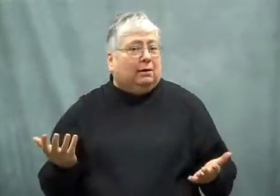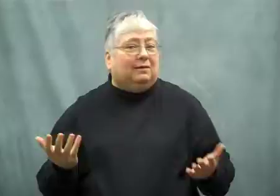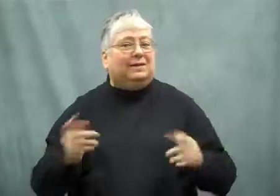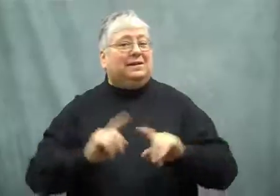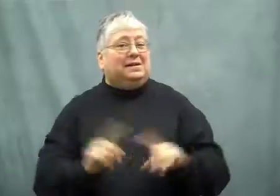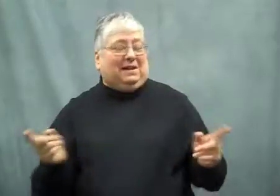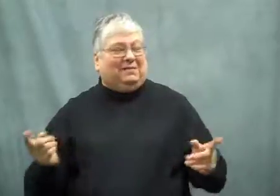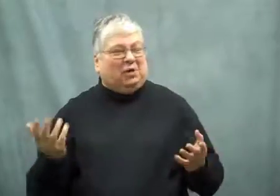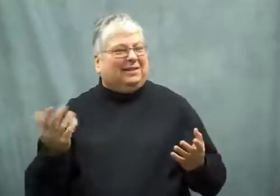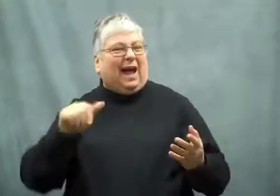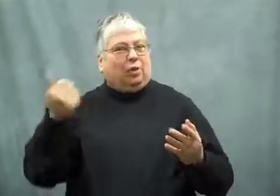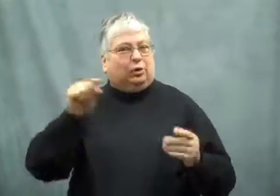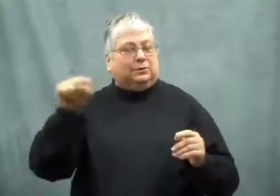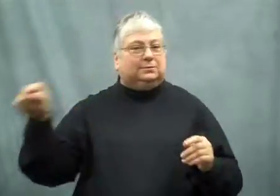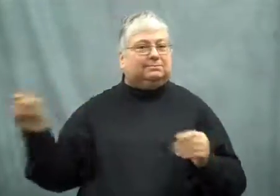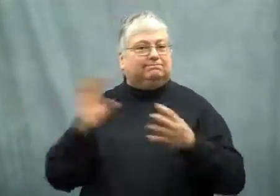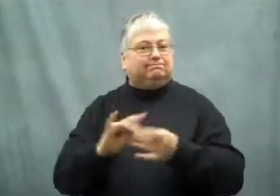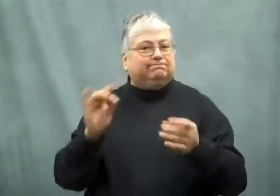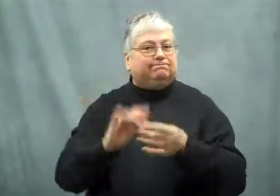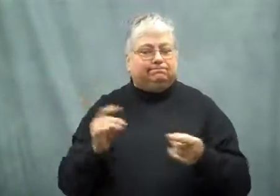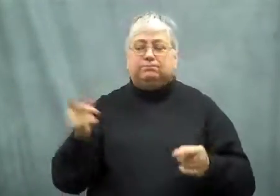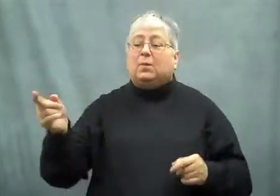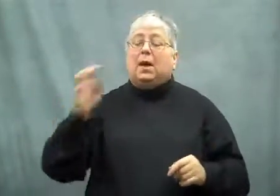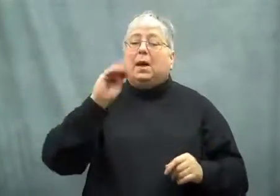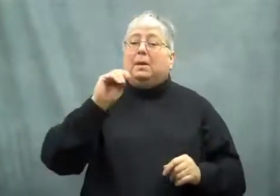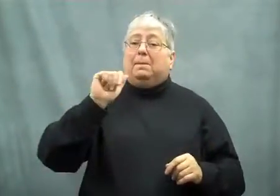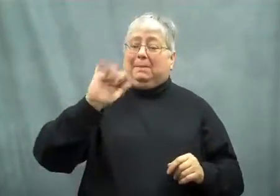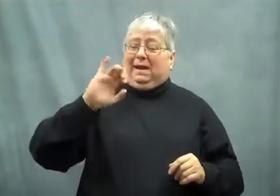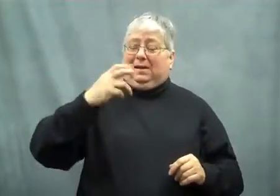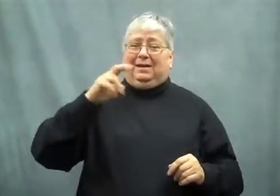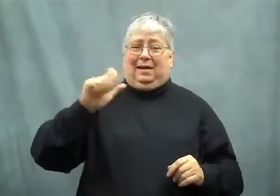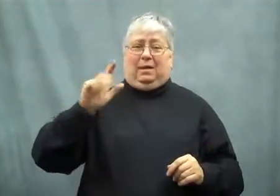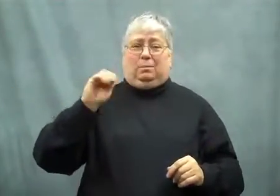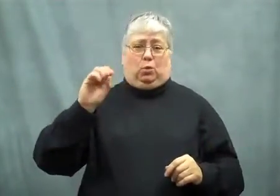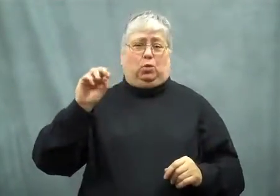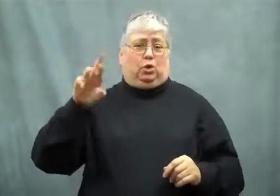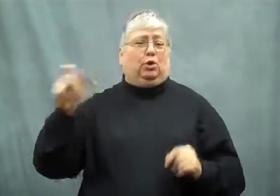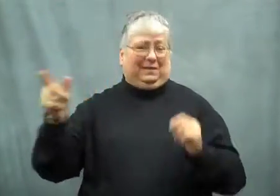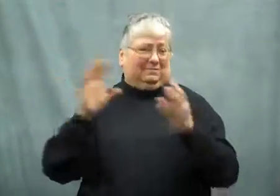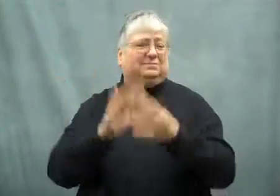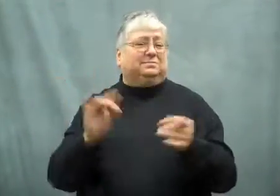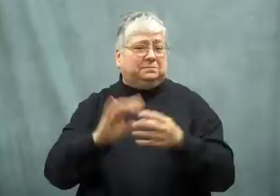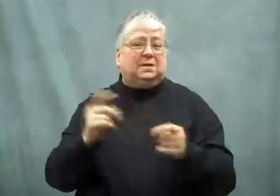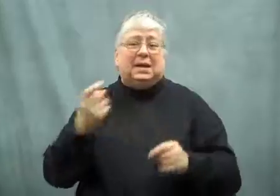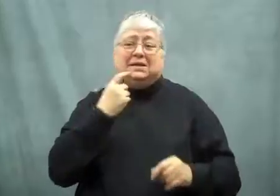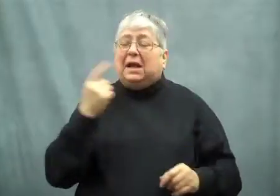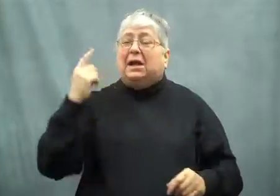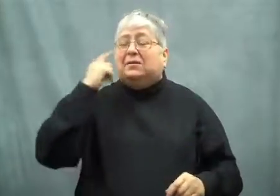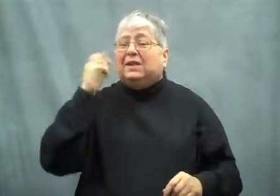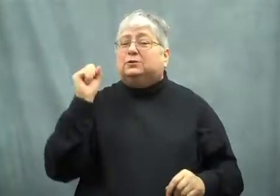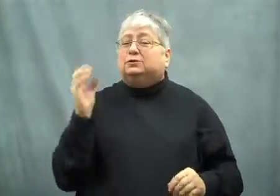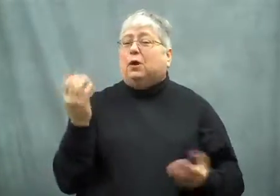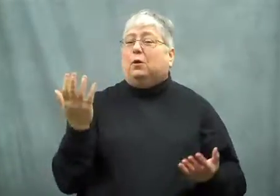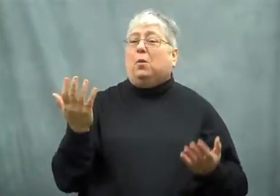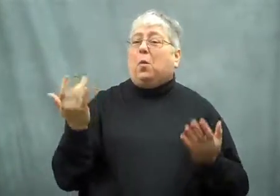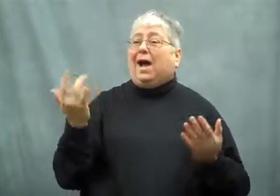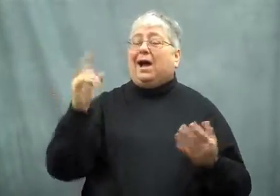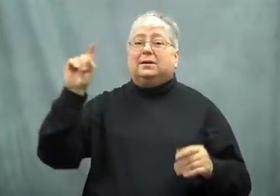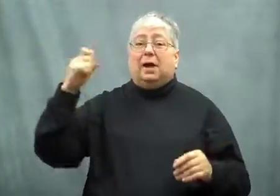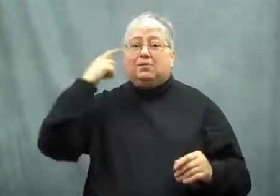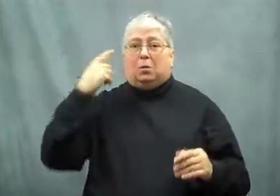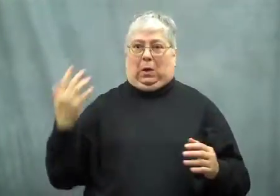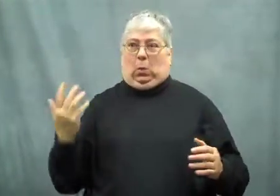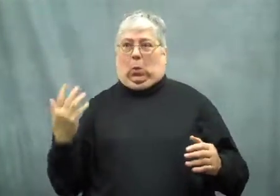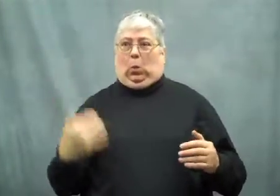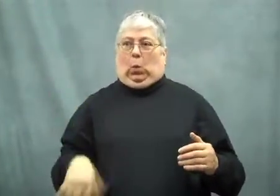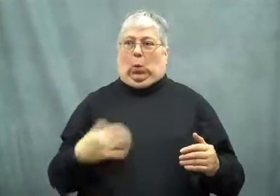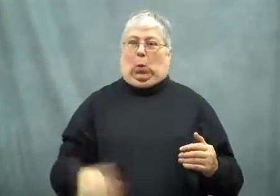Different people have different views.